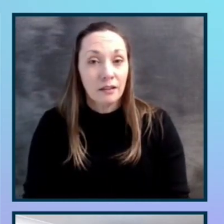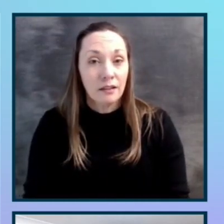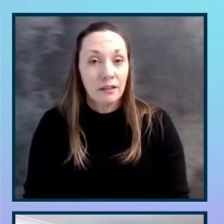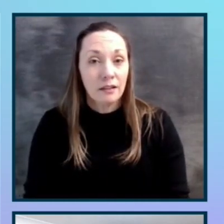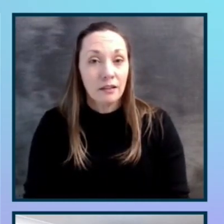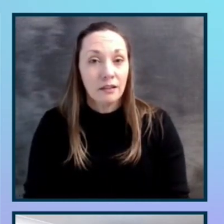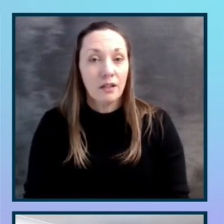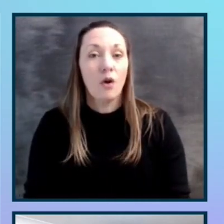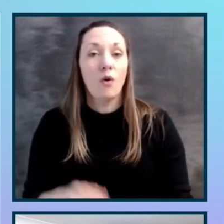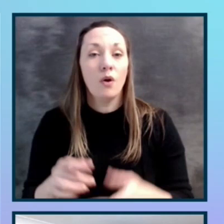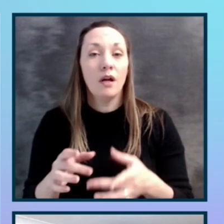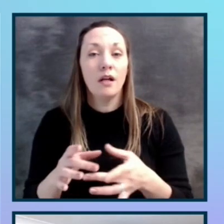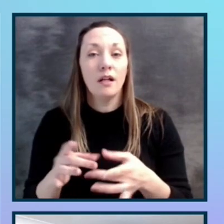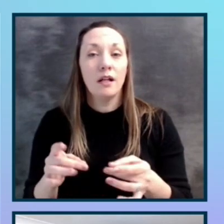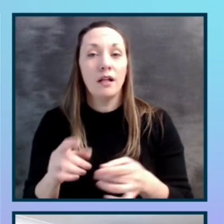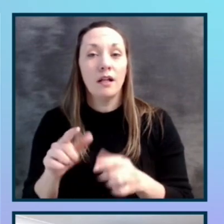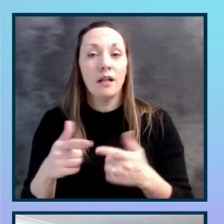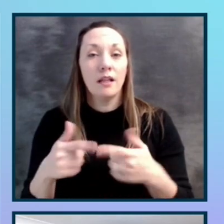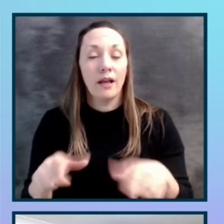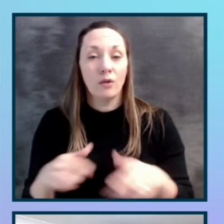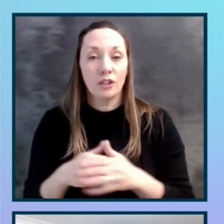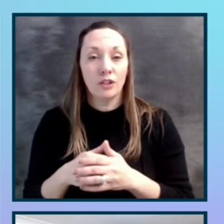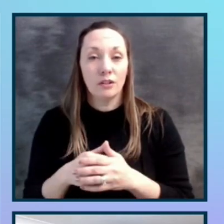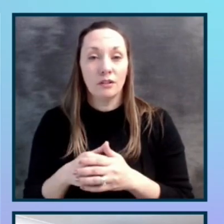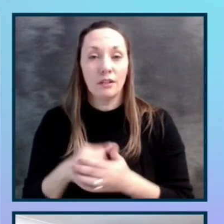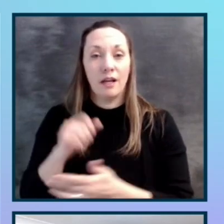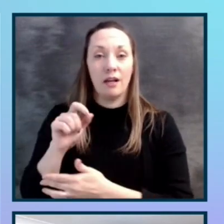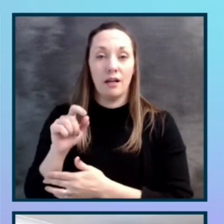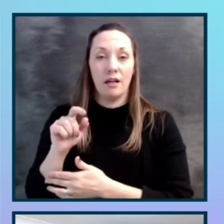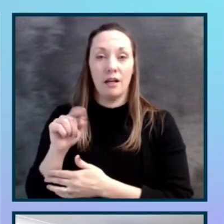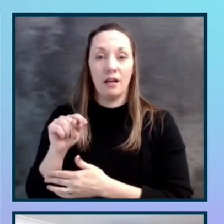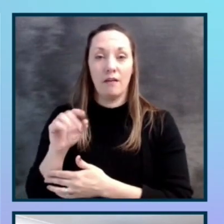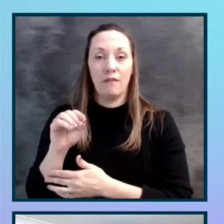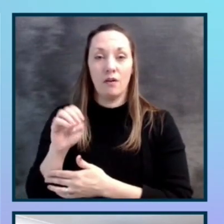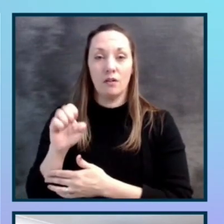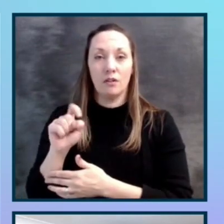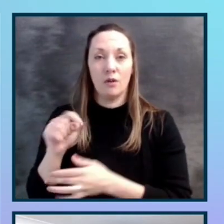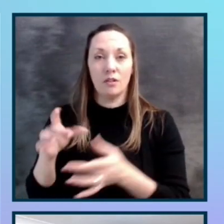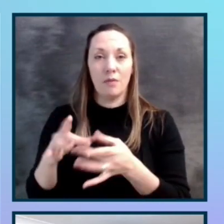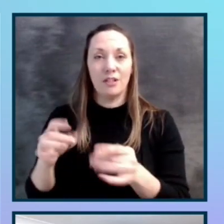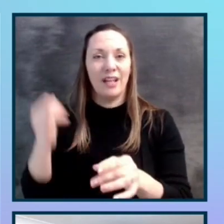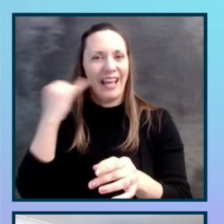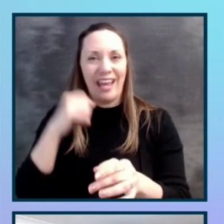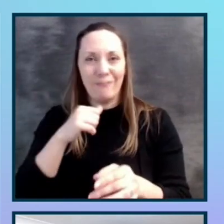narrate toast messages, include toast messages. If you're not, I'll clarify in a second.